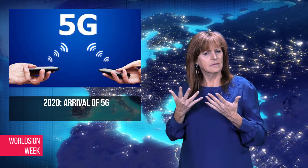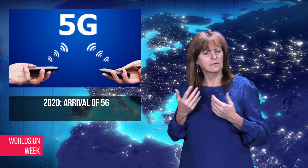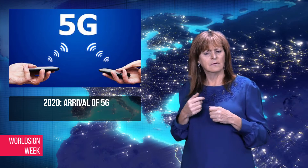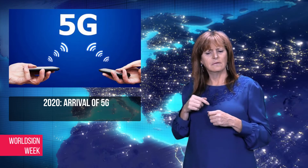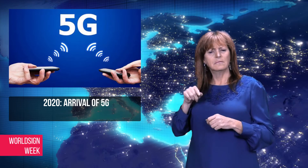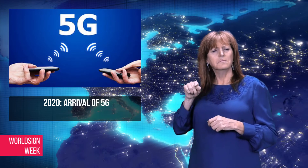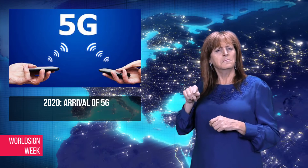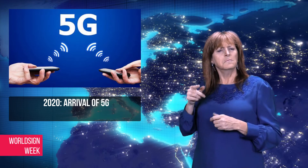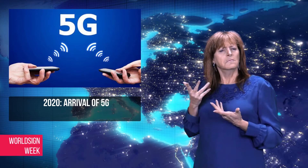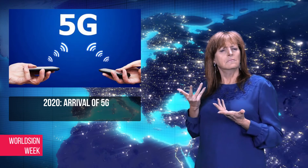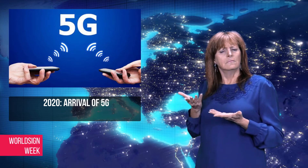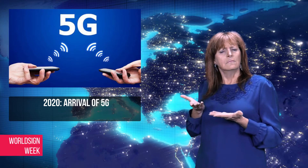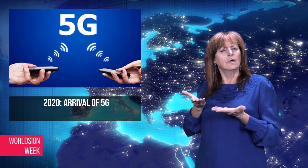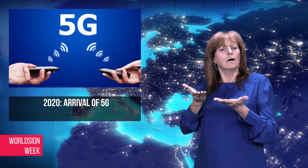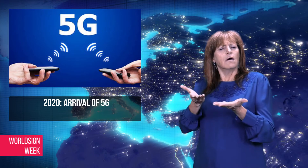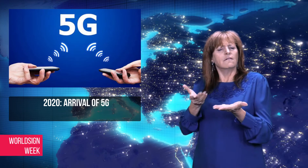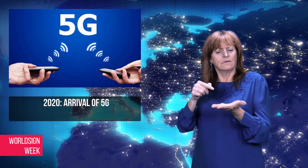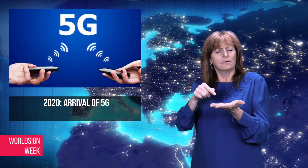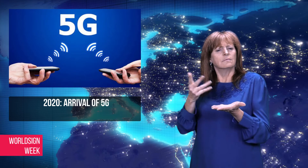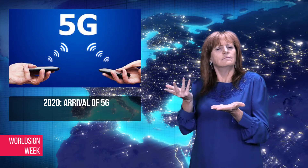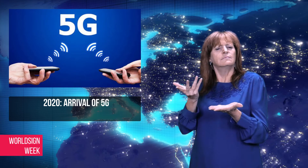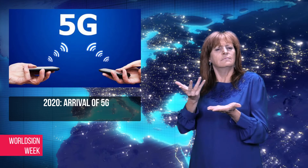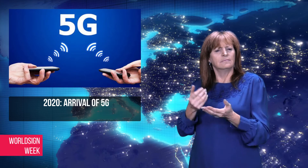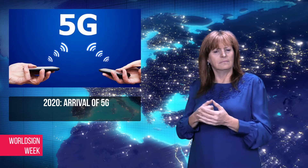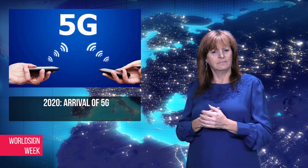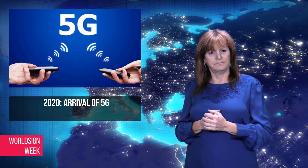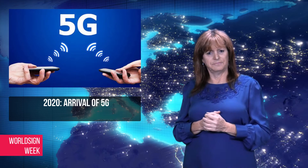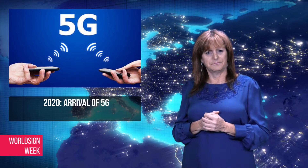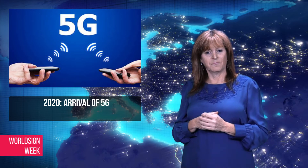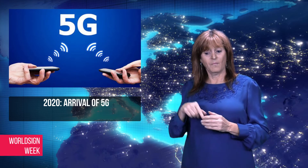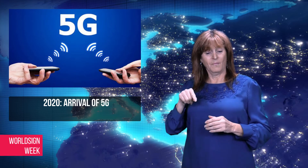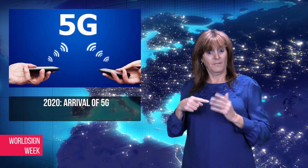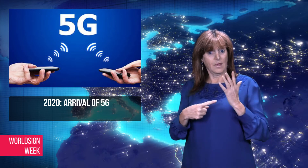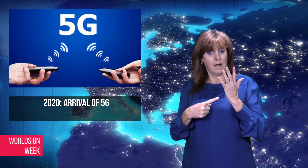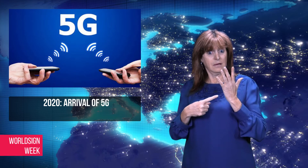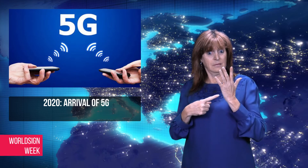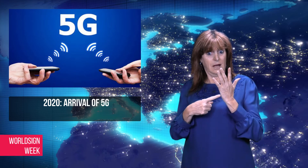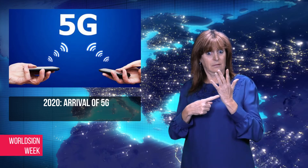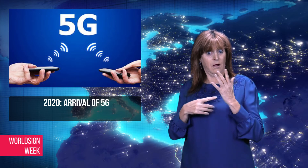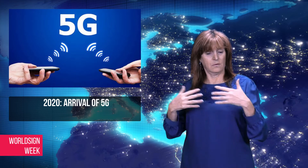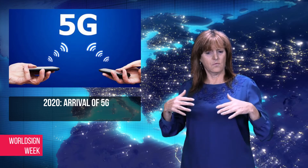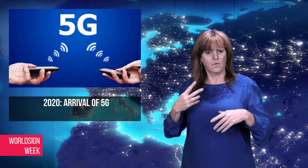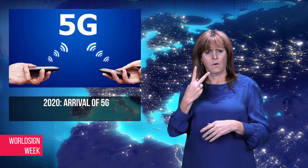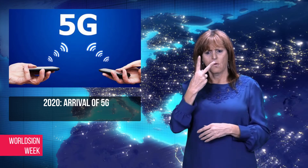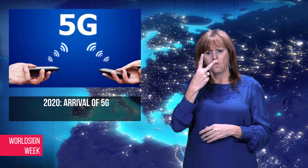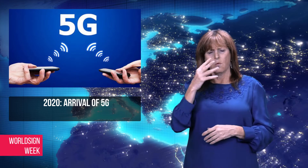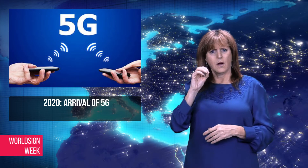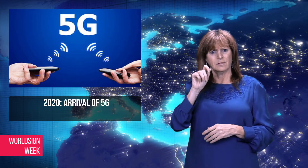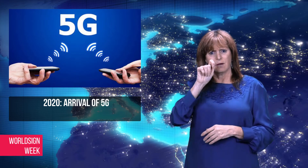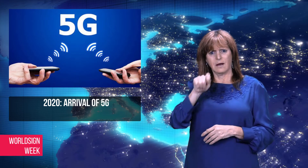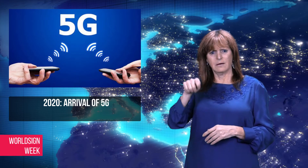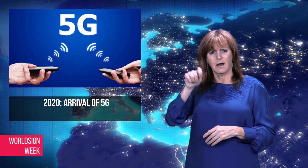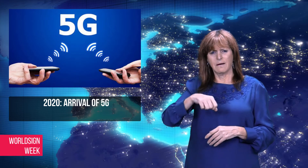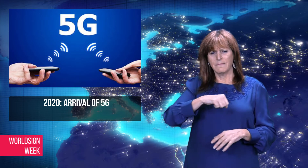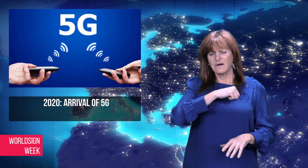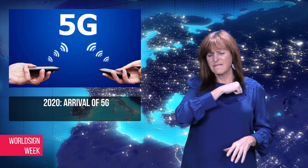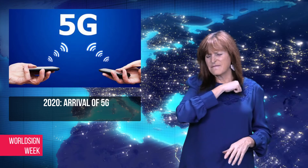countries during 2020. How fast is 5G, and what does it offer?